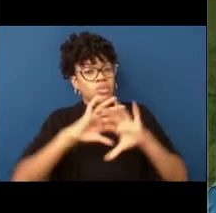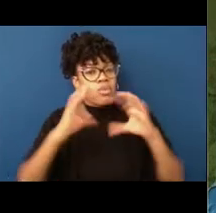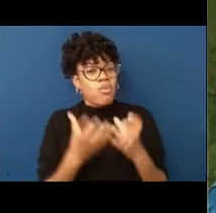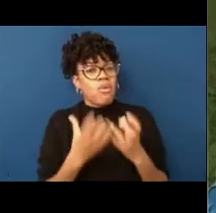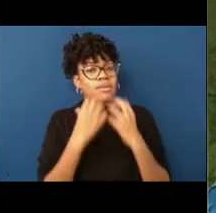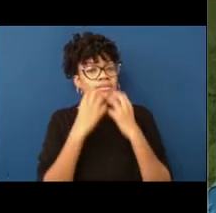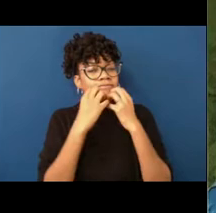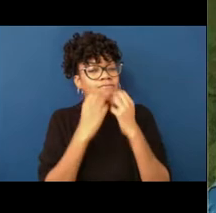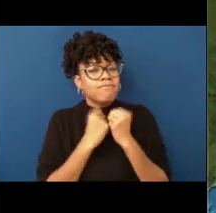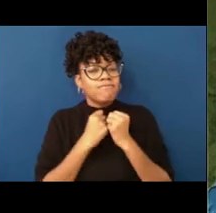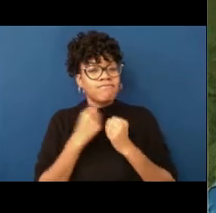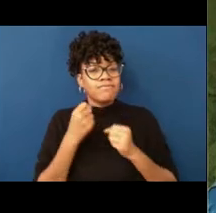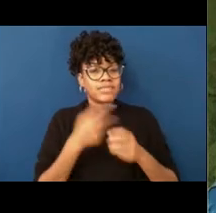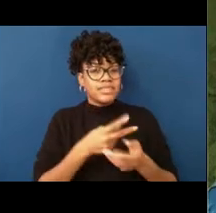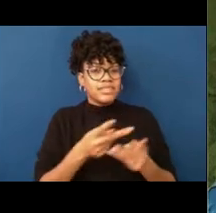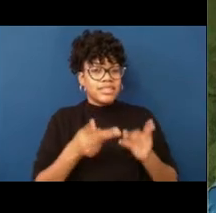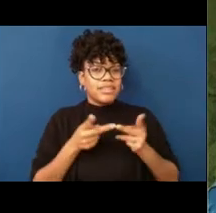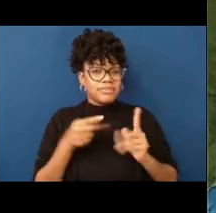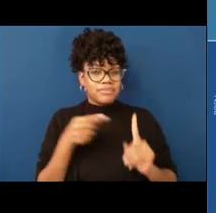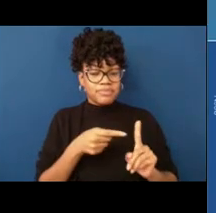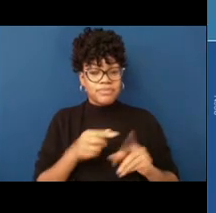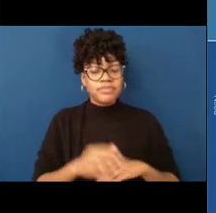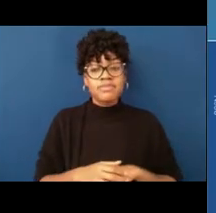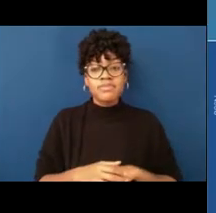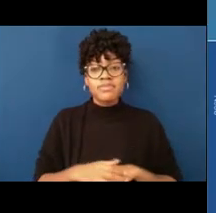So today, I am joining all of you from Waianae,